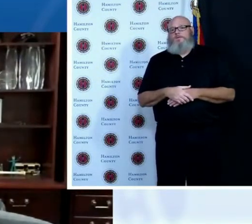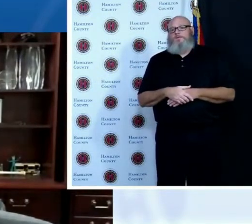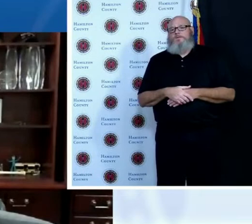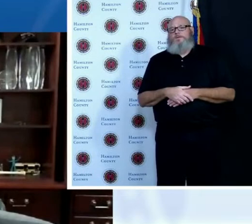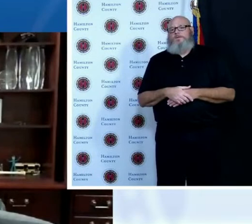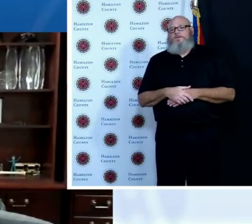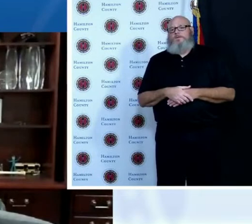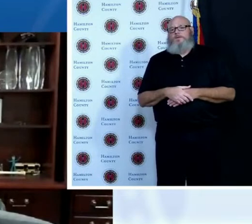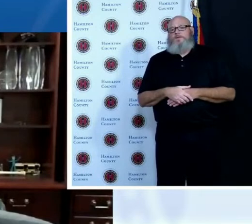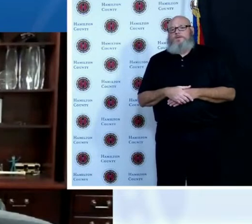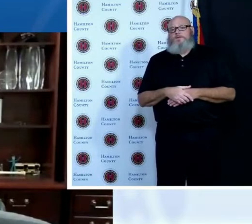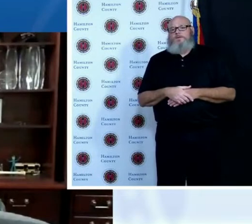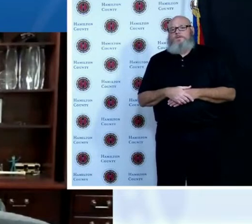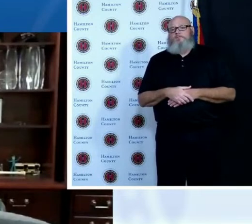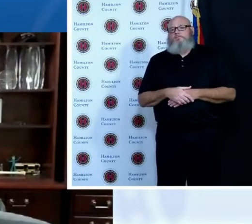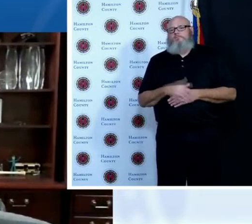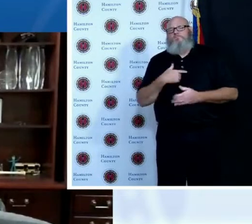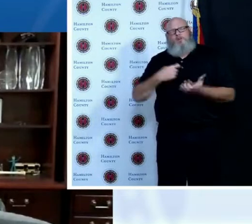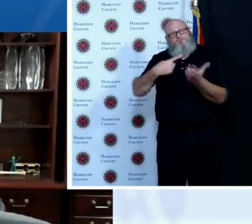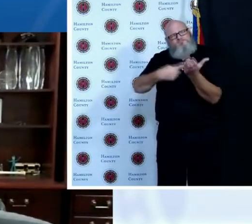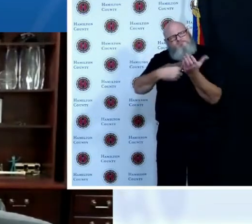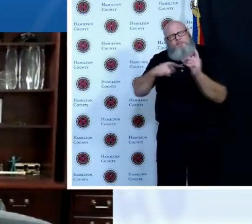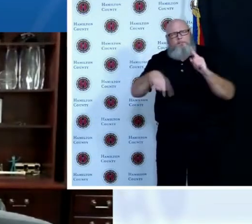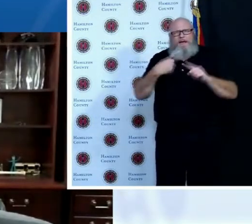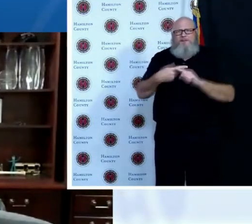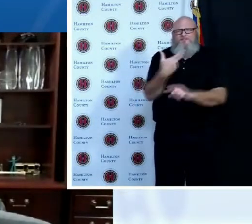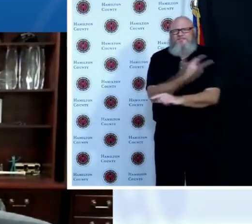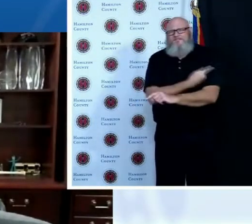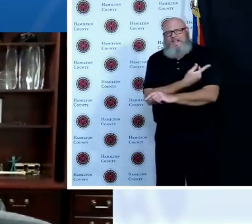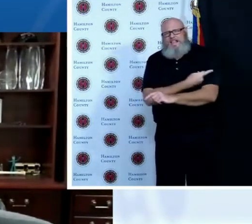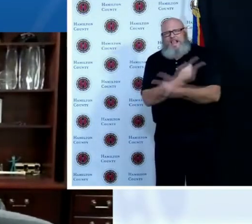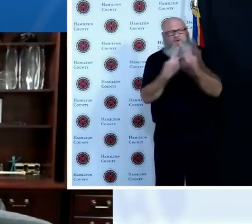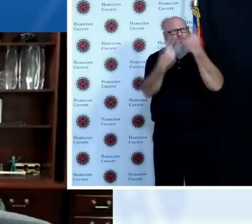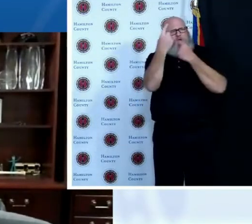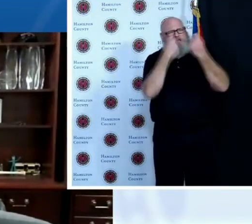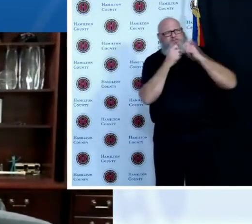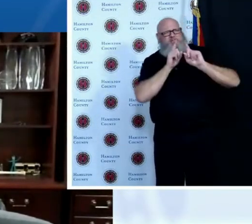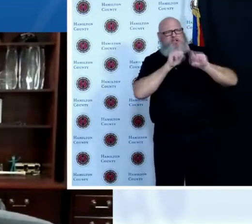be happy to address them but I really want to reiterate and echo the comments that both you and